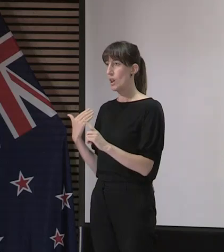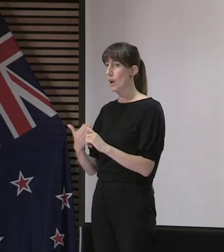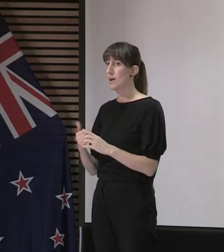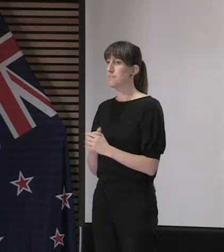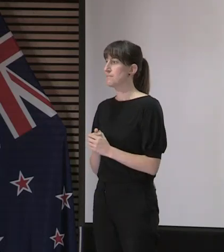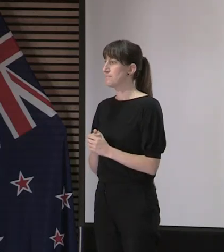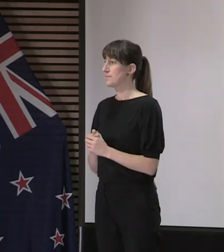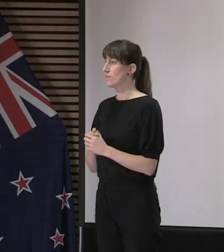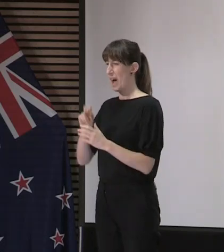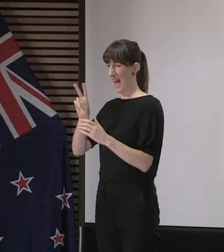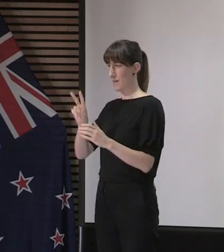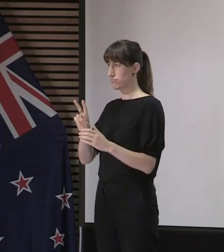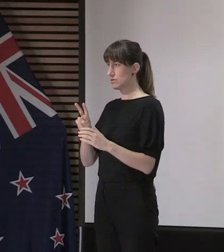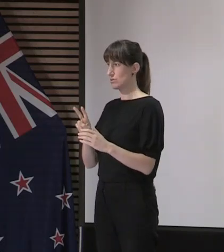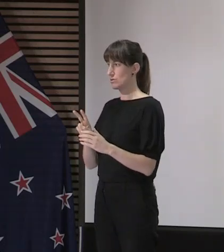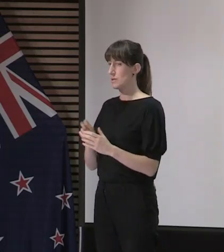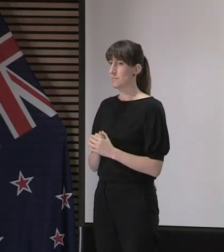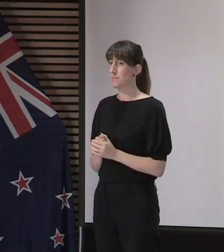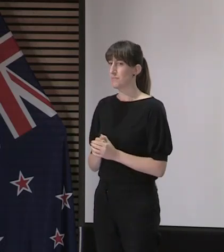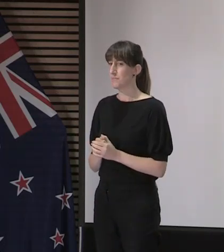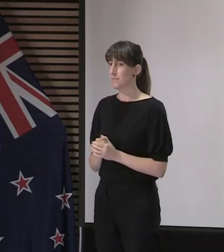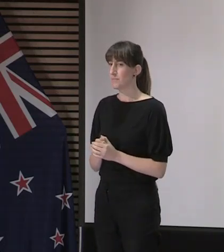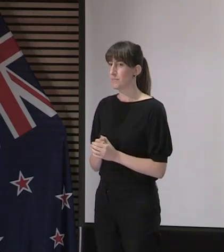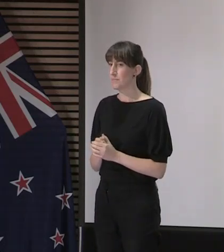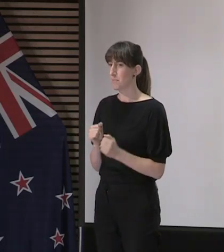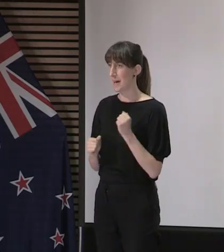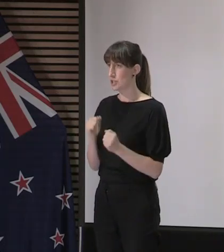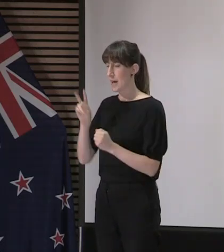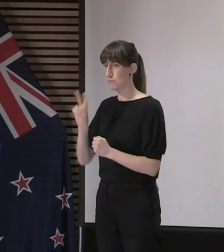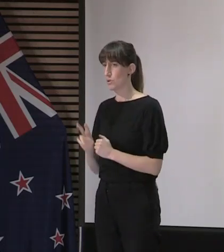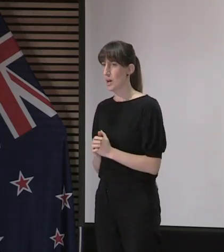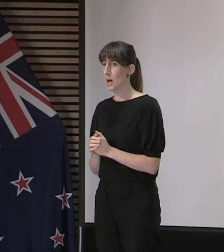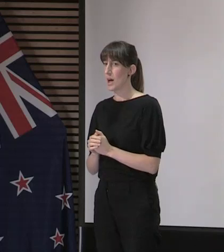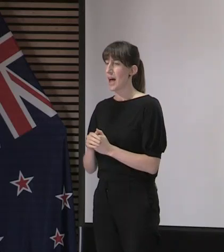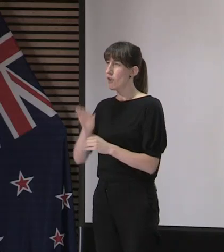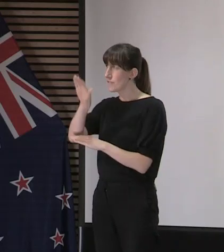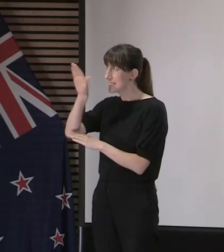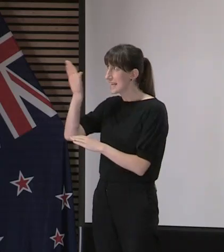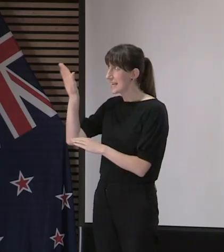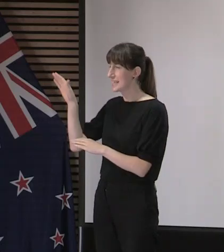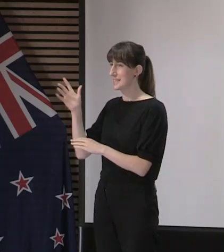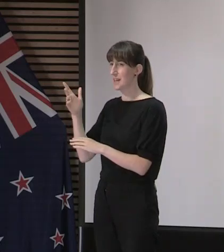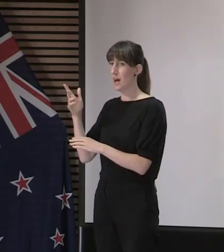but don't even see them. On mortality rates, there